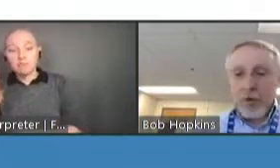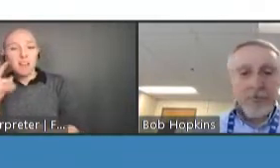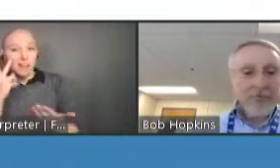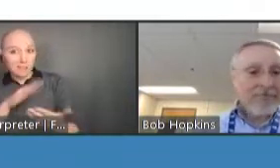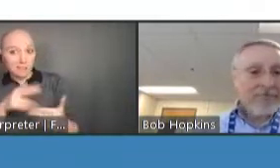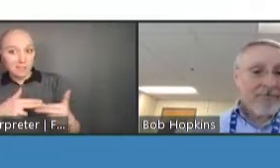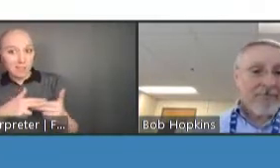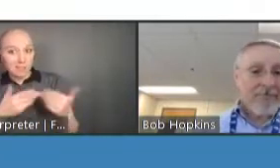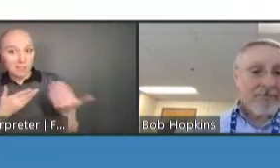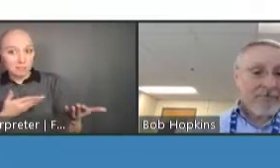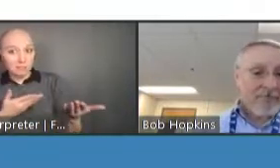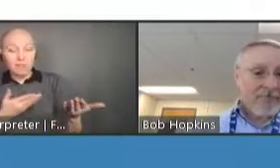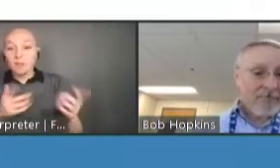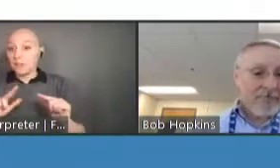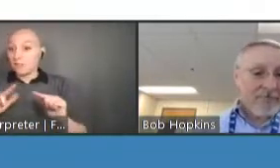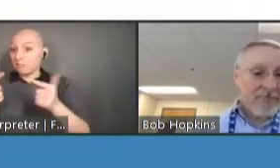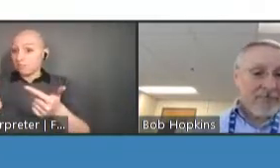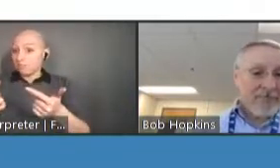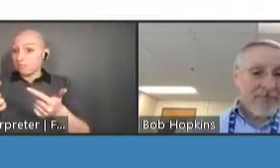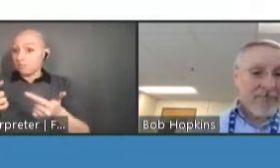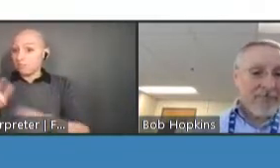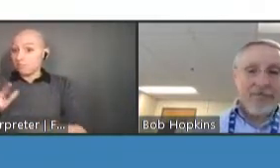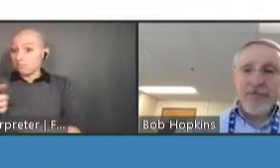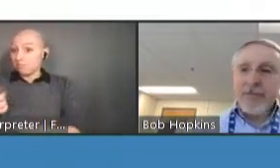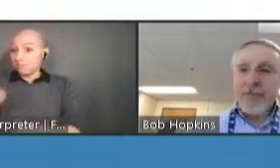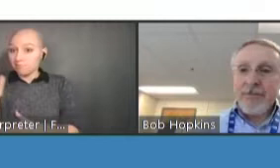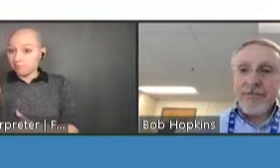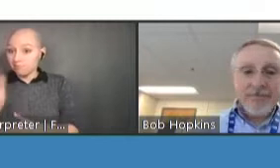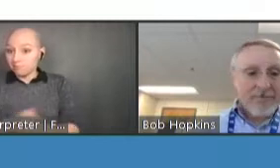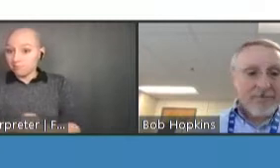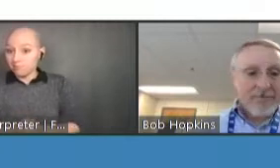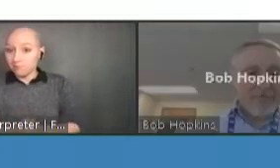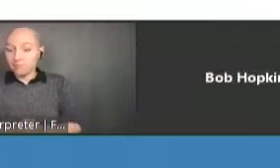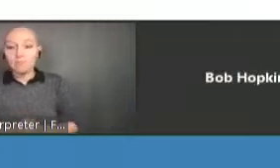Samantha Finstad: Thank you so much for the invitation to speak with you